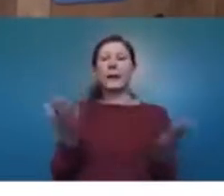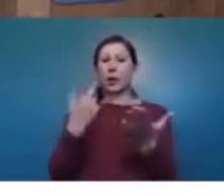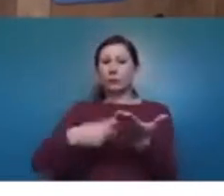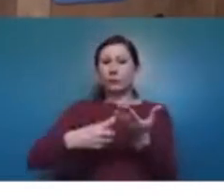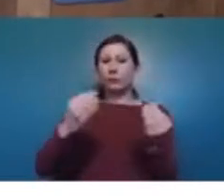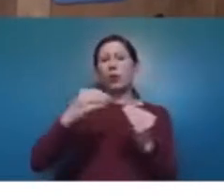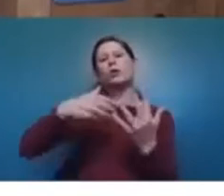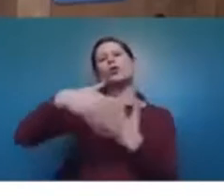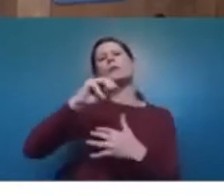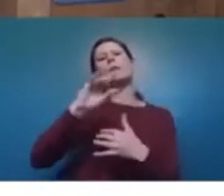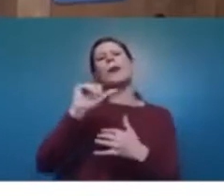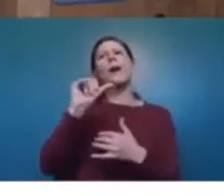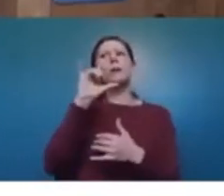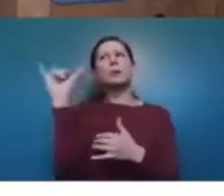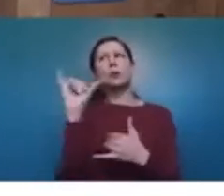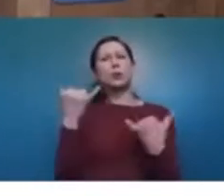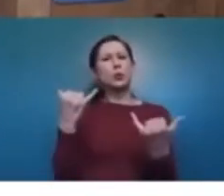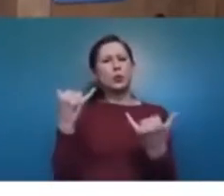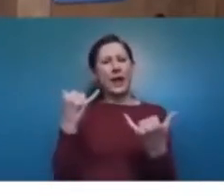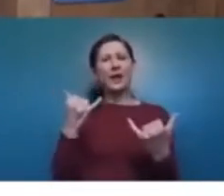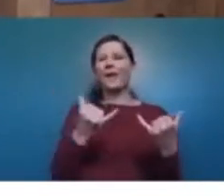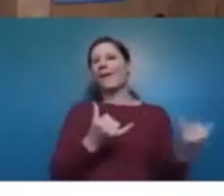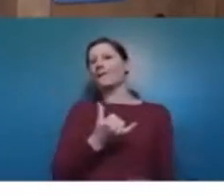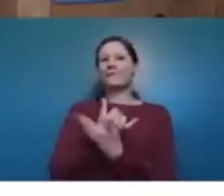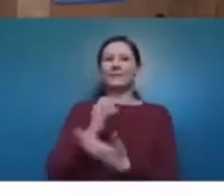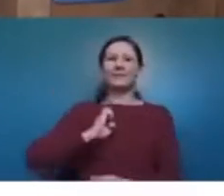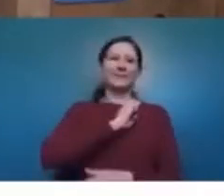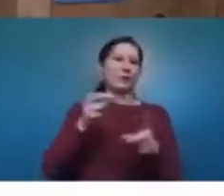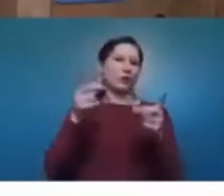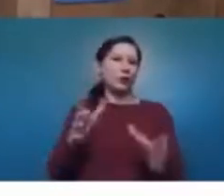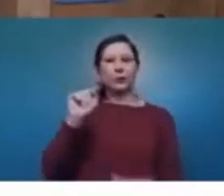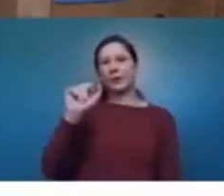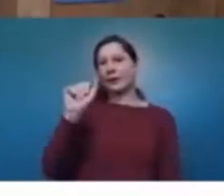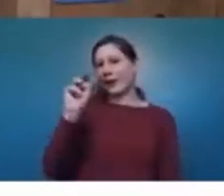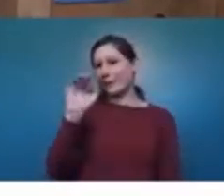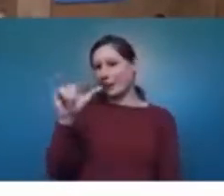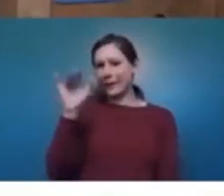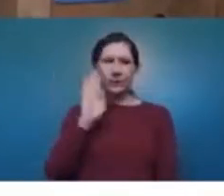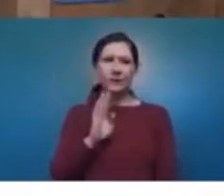more about what social media looks like today at the Aquarium is our executive director Tami Brown. Tami, can